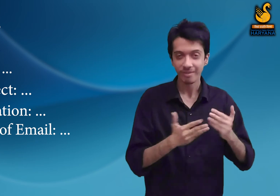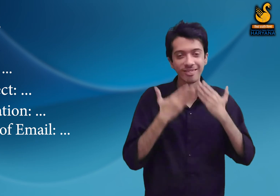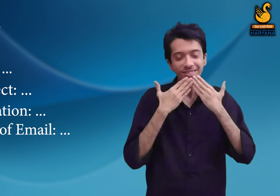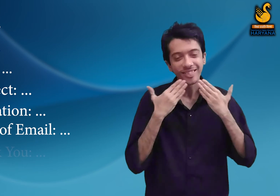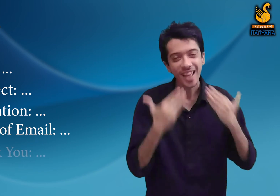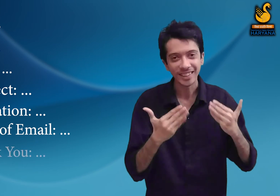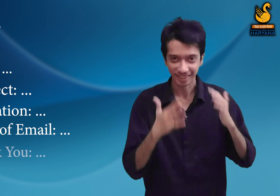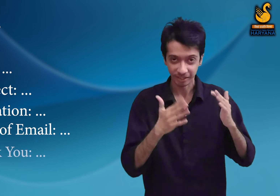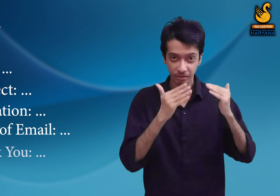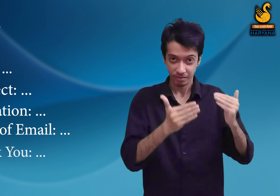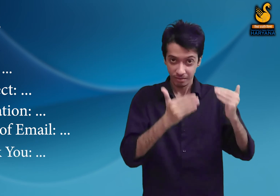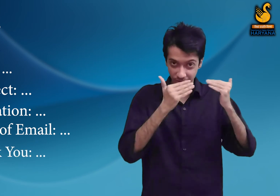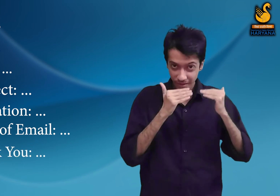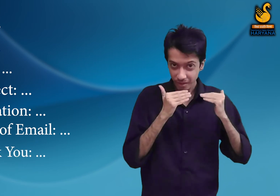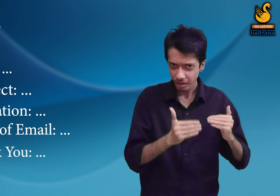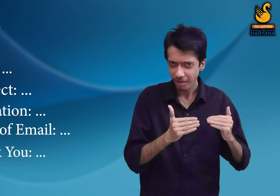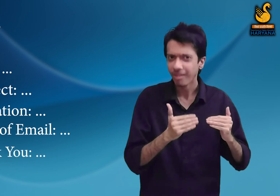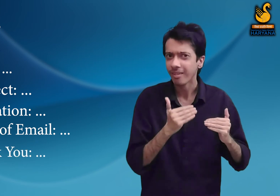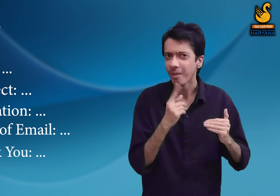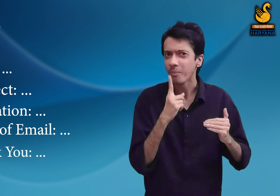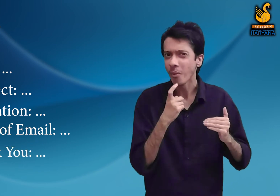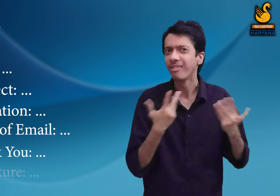Then you will write thank you. And what's the last step?